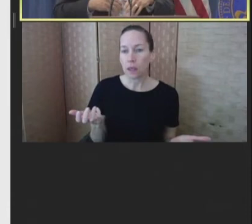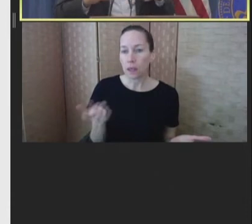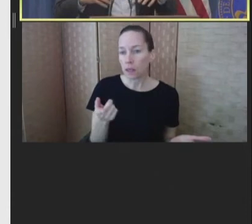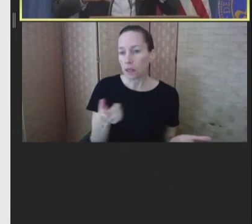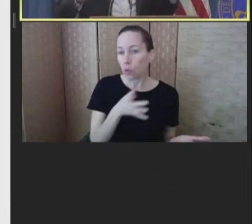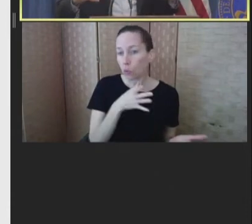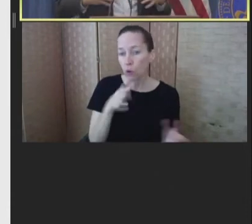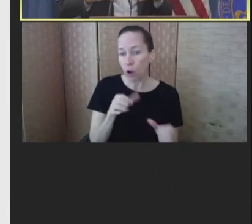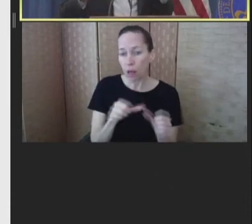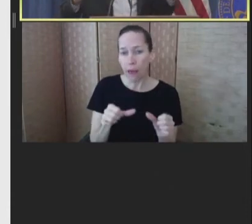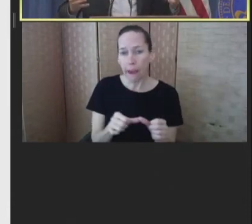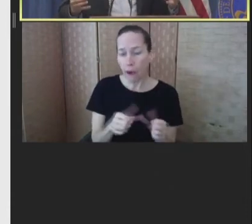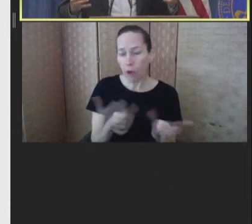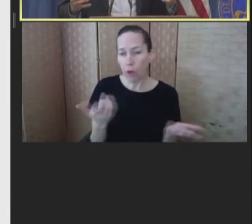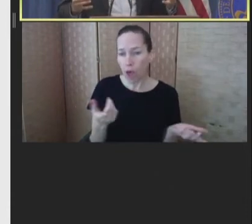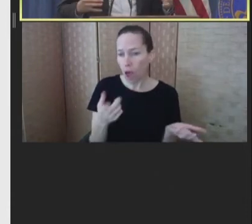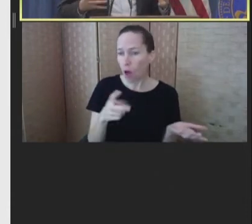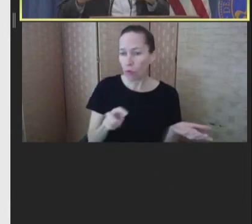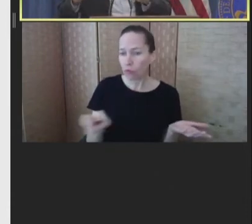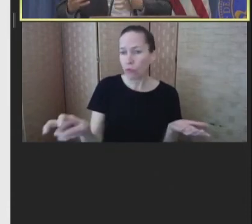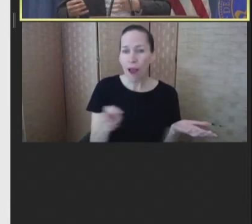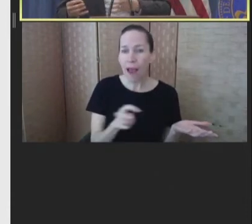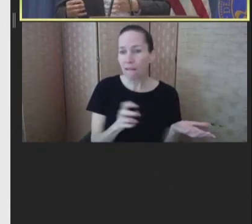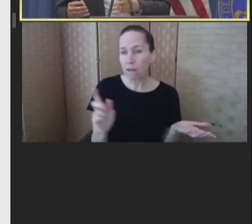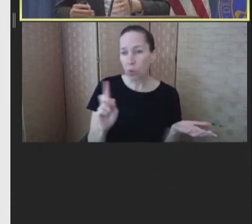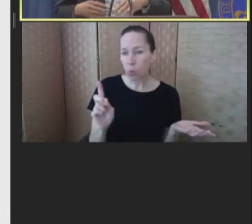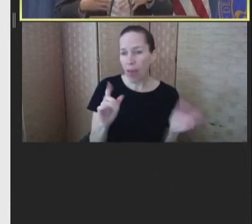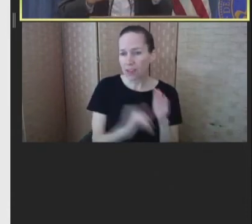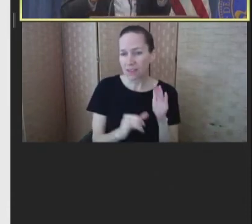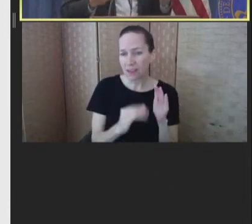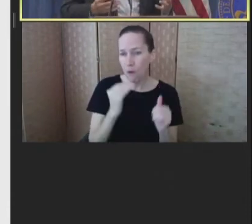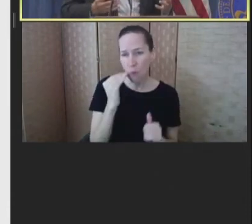where do they normally traveling around? To the school, you know, do they go to the food bank,